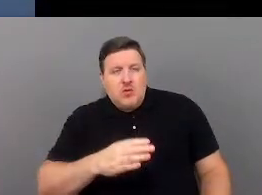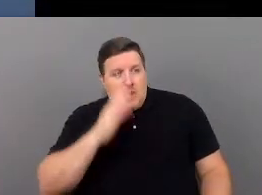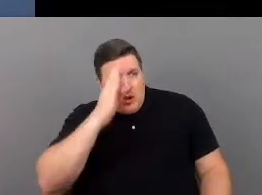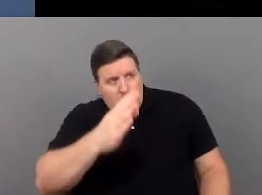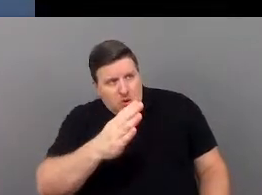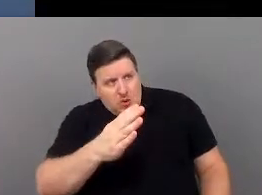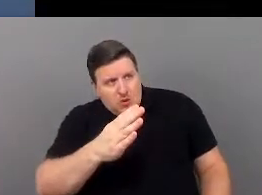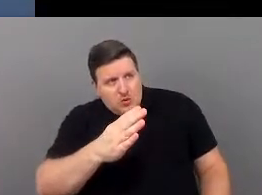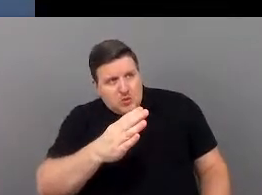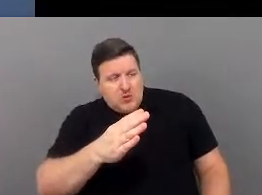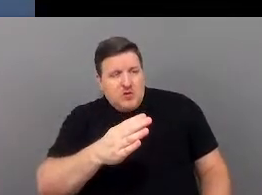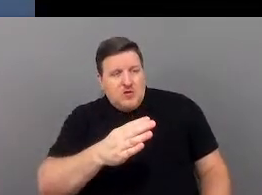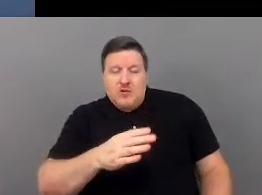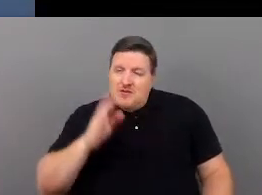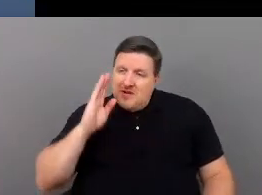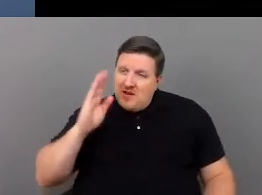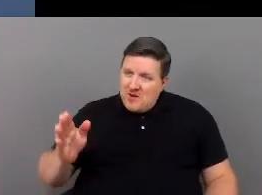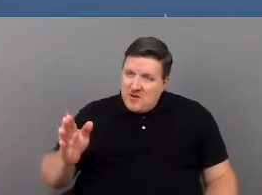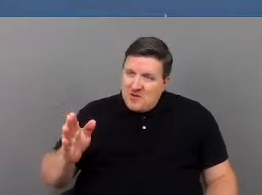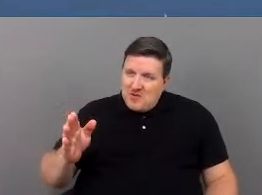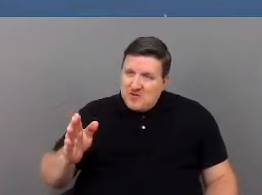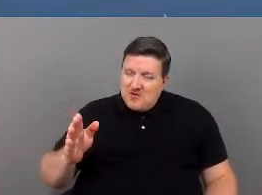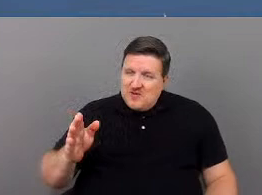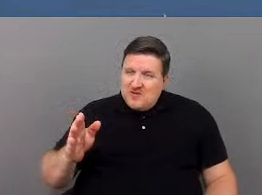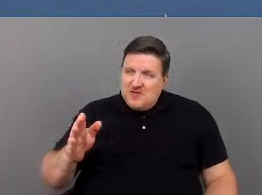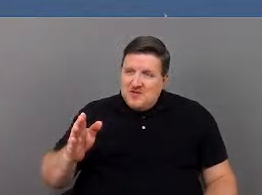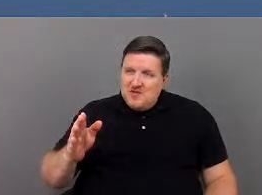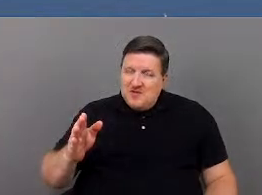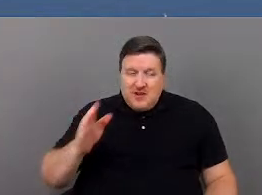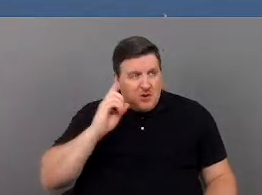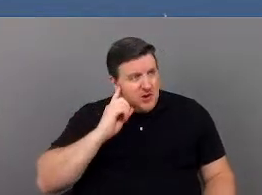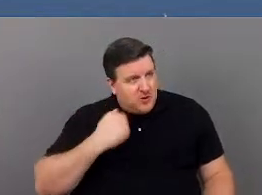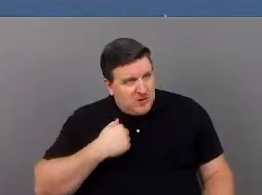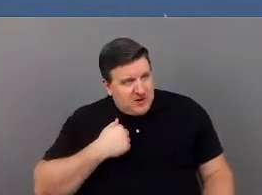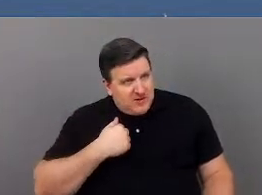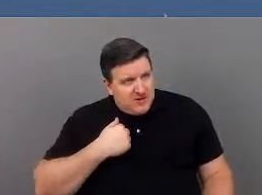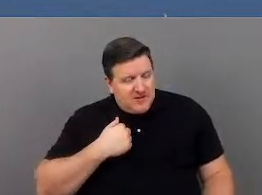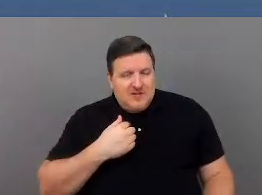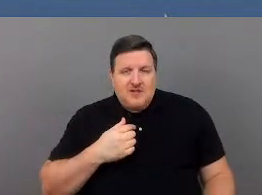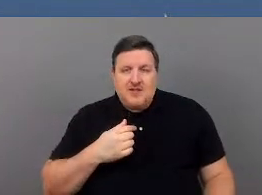THANKS, LISA. YOU KNOW, IF YOU GUYS HAVE A PLAN, YOU KNOW, LIKE LISA